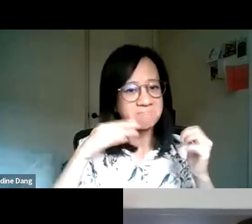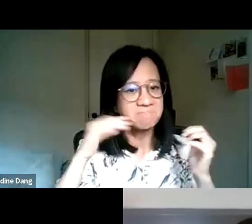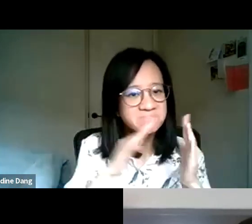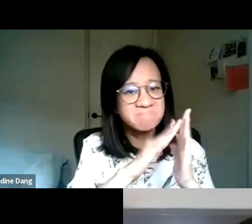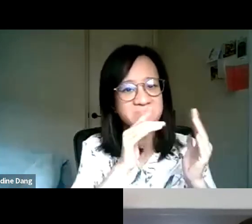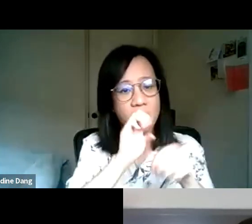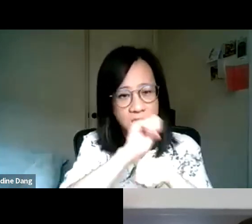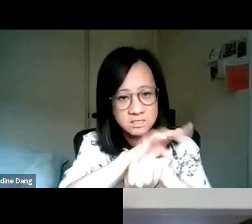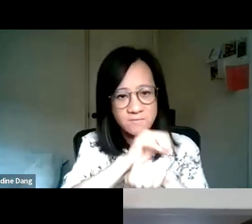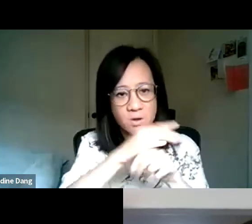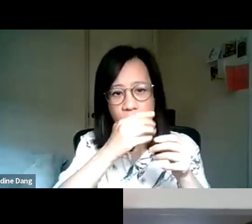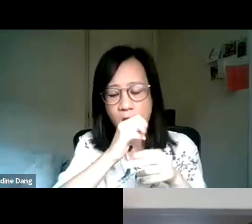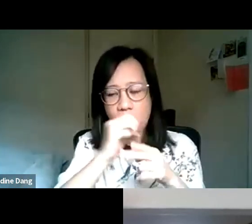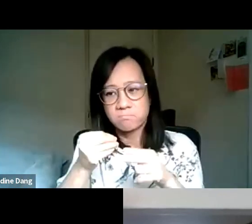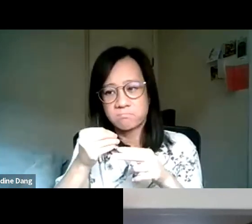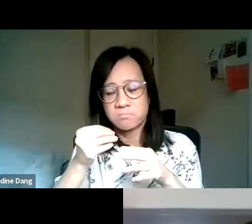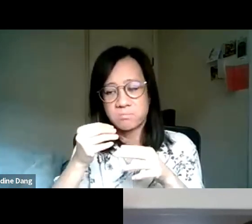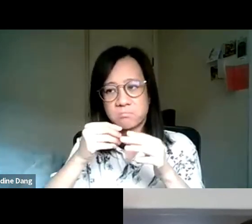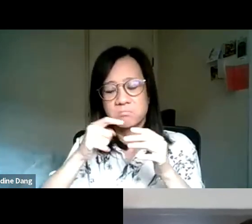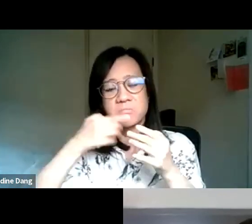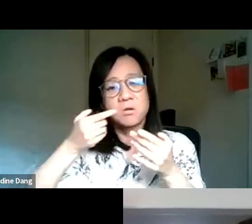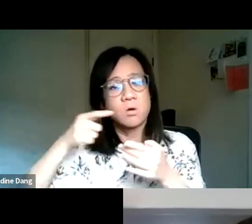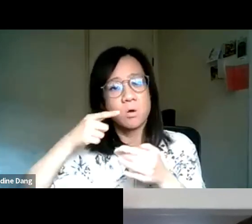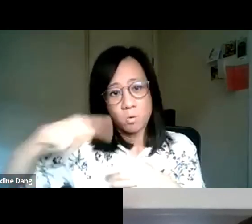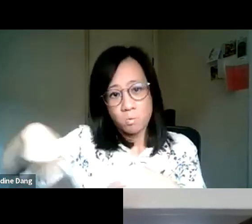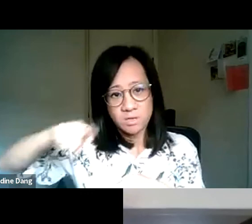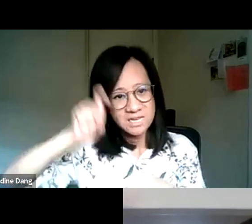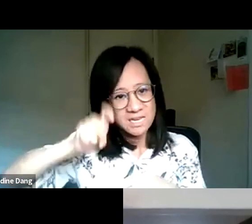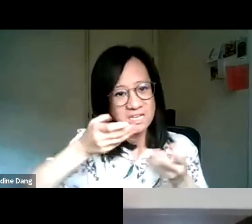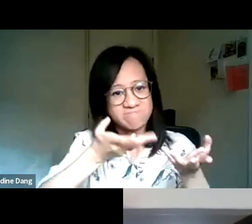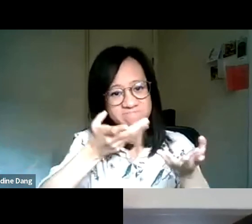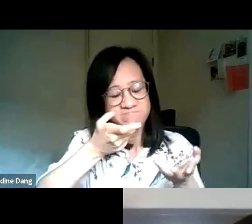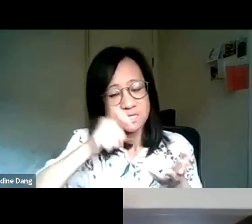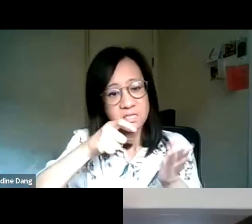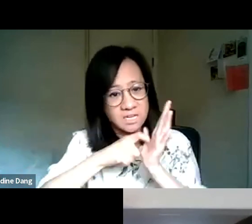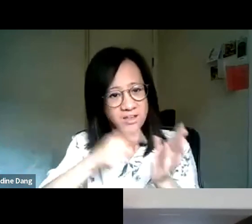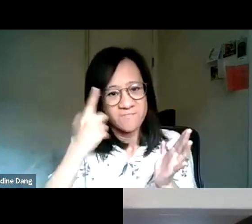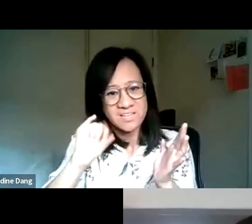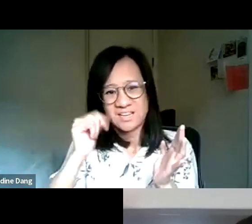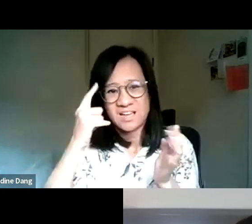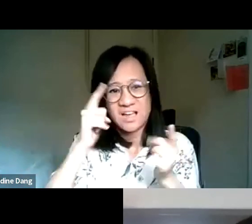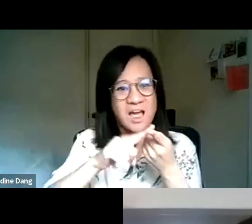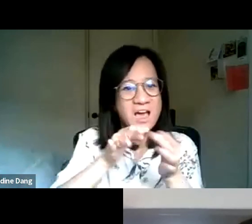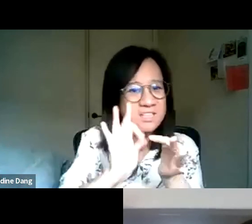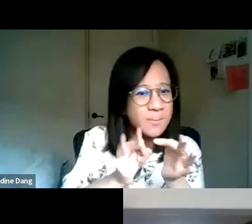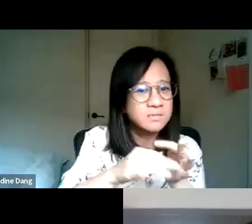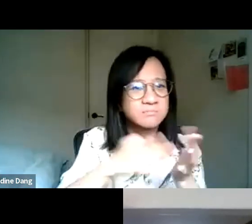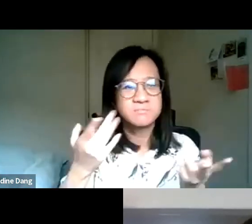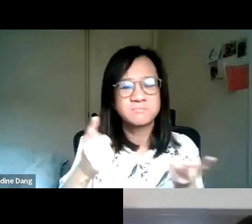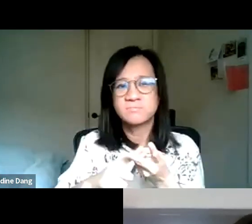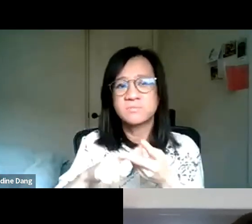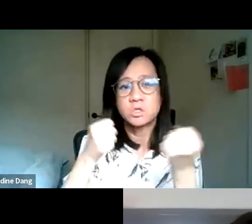need and to address the concerns when they face those issues.